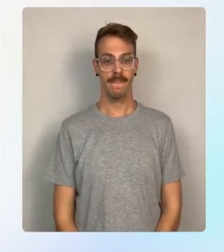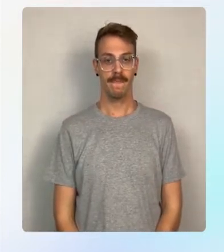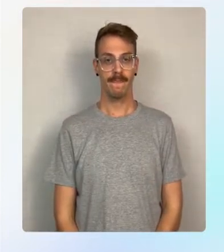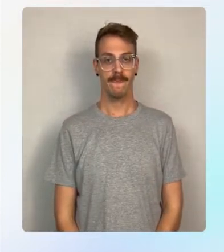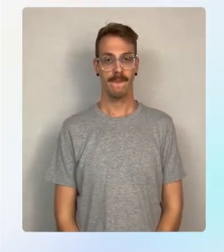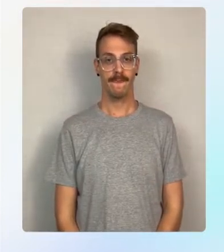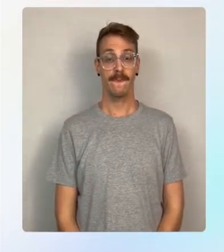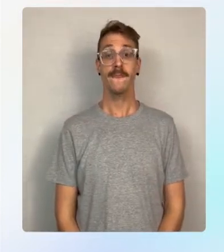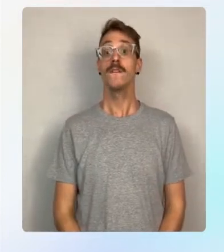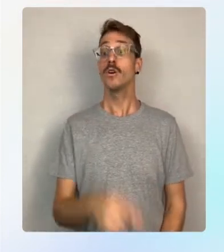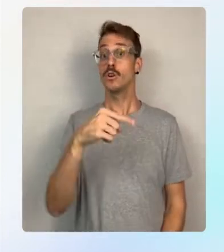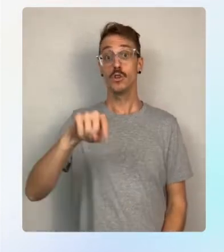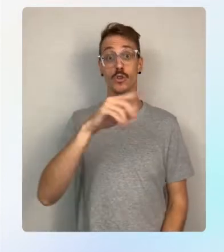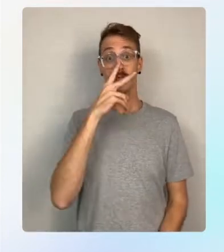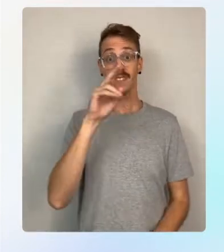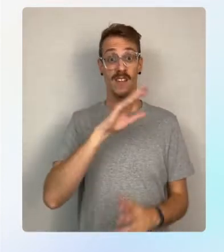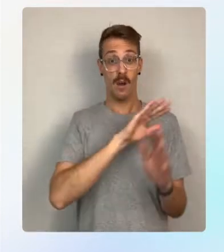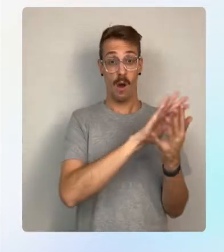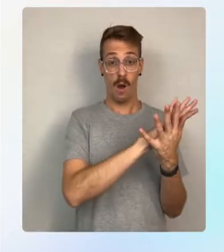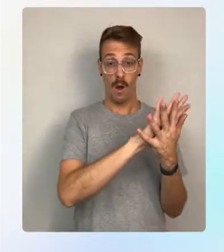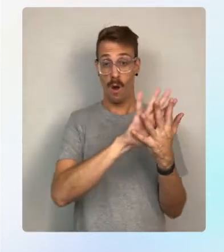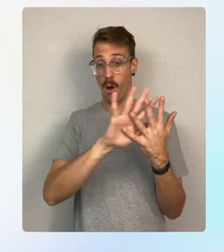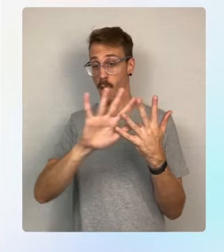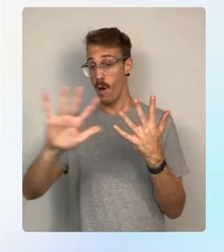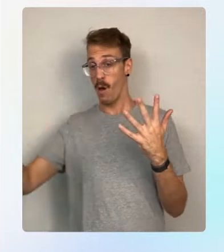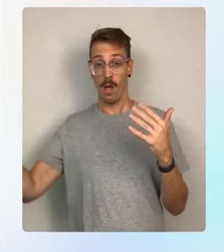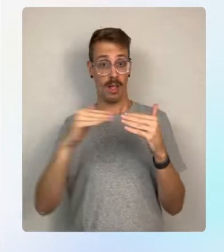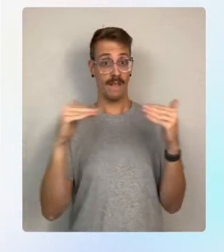As you can see, across all foveation levels,